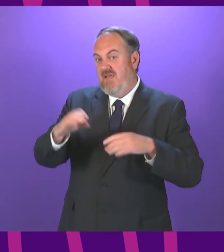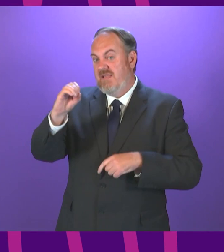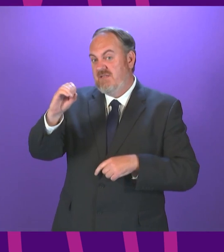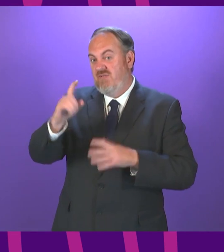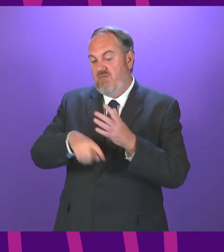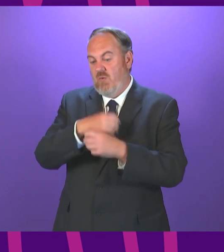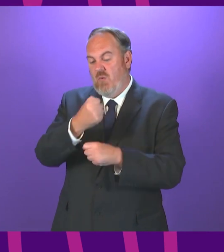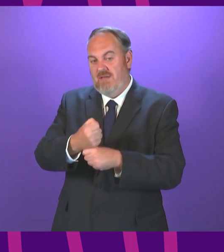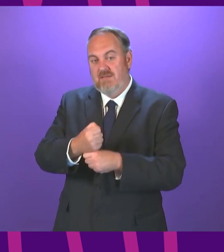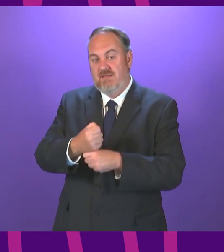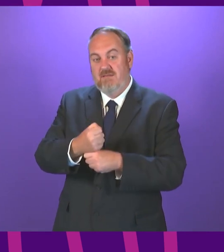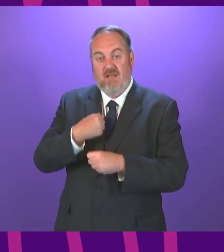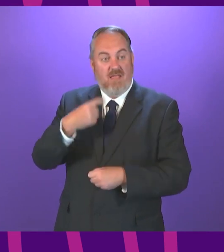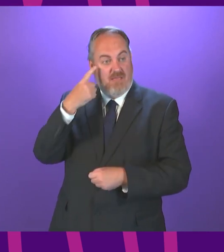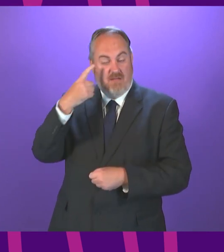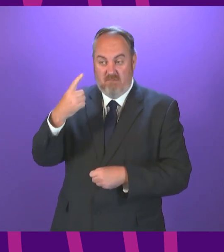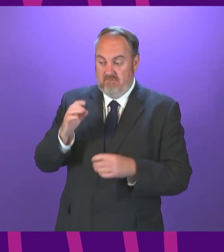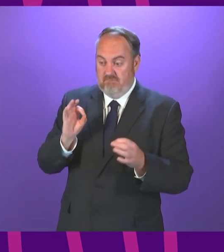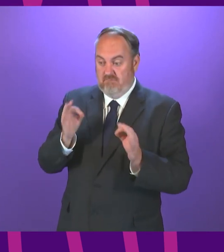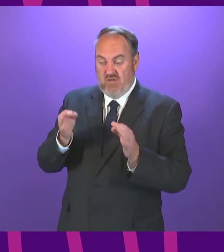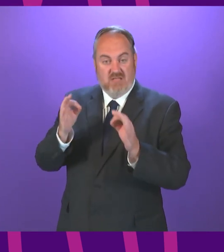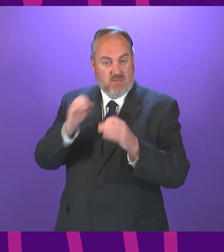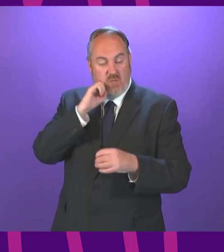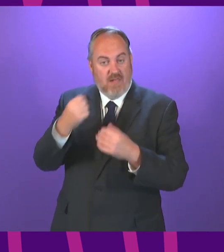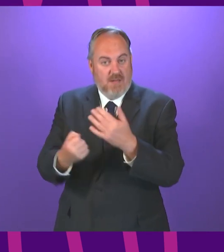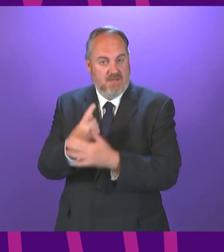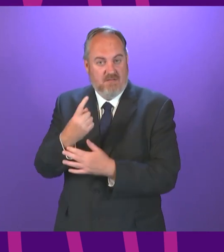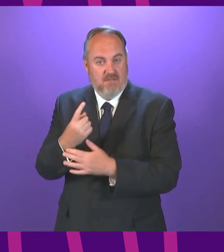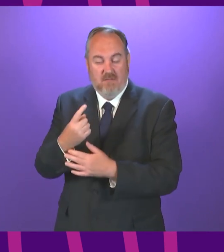will apply from then. As I said, we are separately considering whether there can be an earlier move